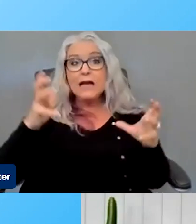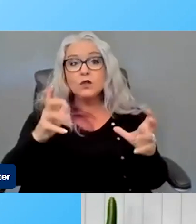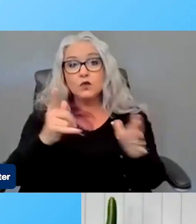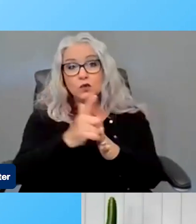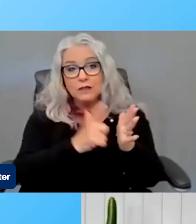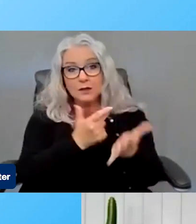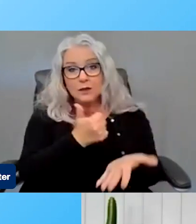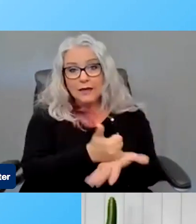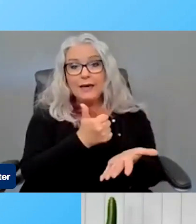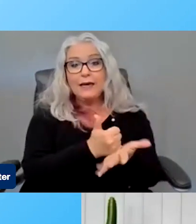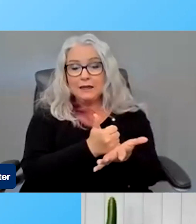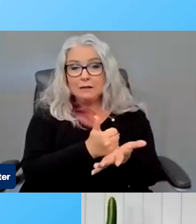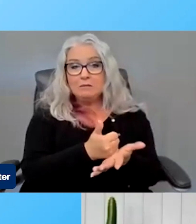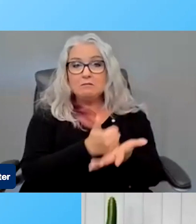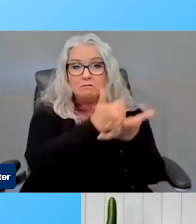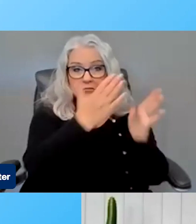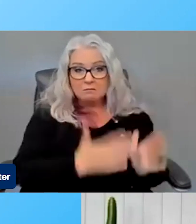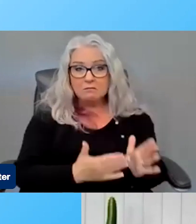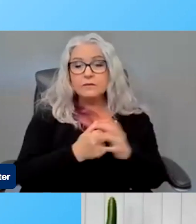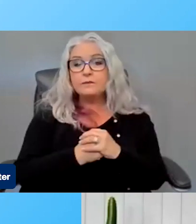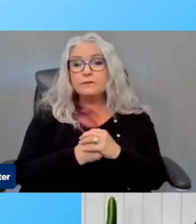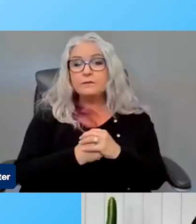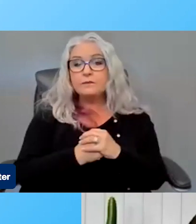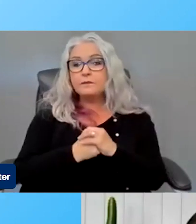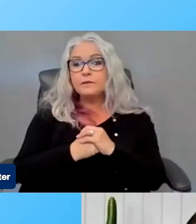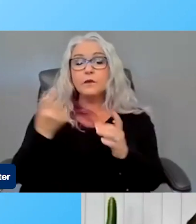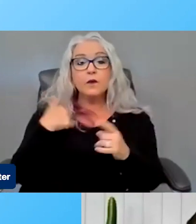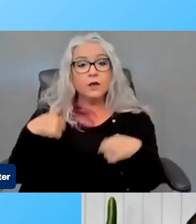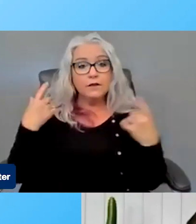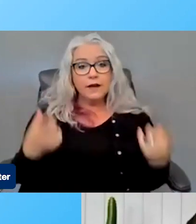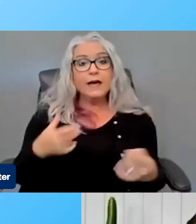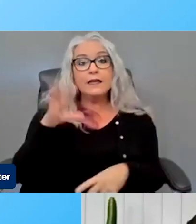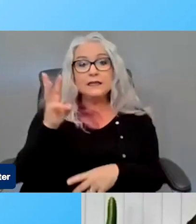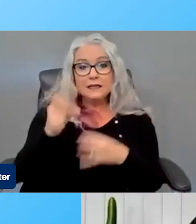So since then we have had six years of continuous disasters,